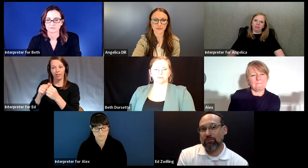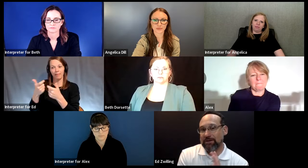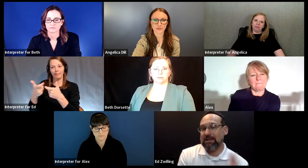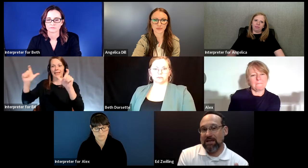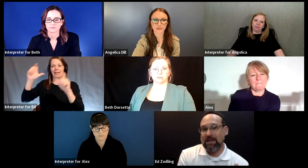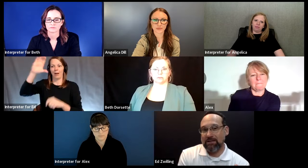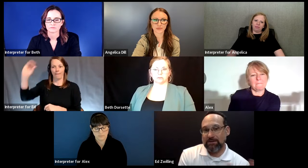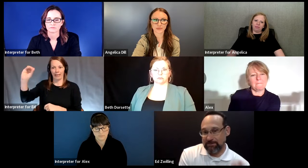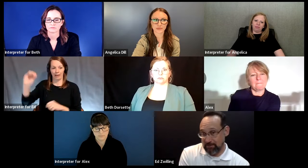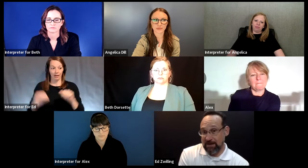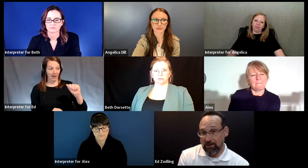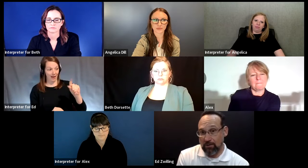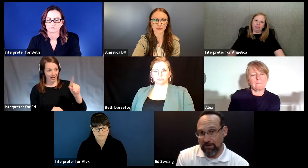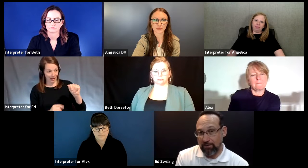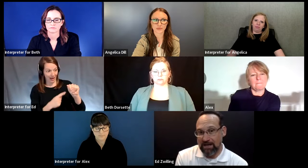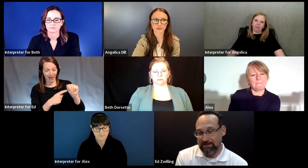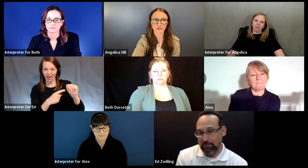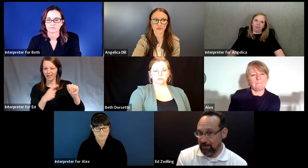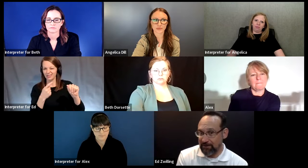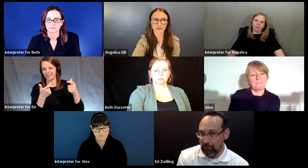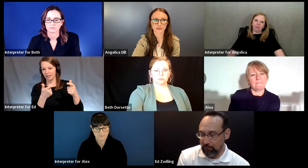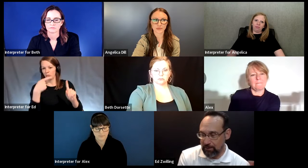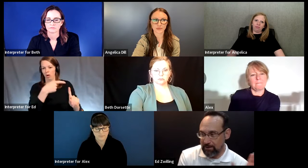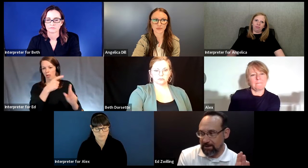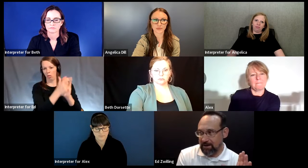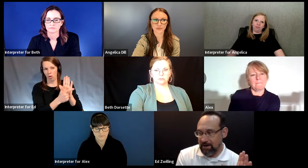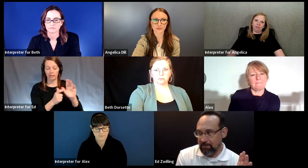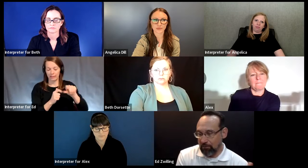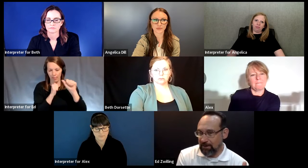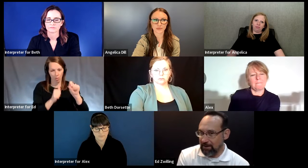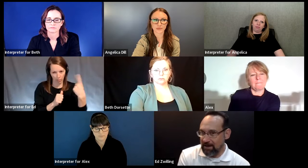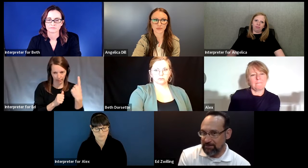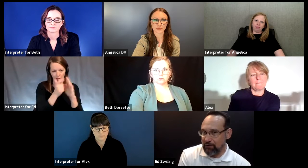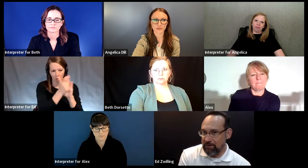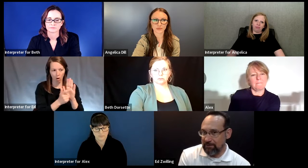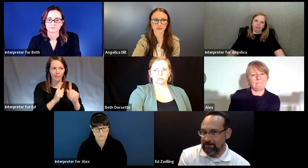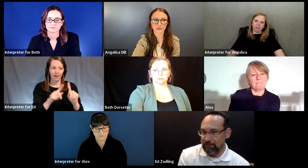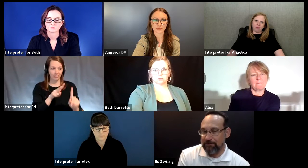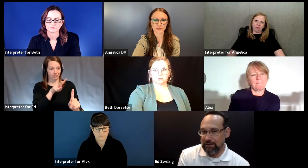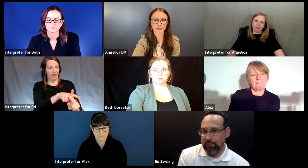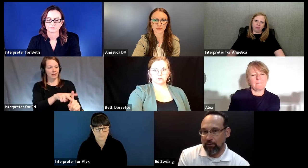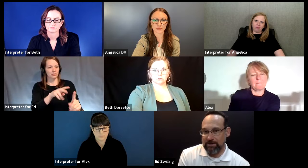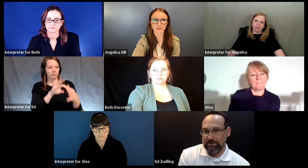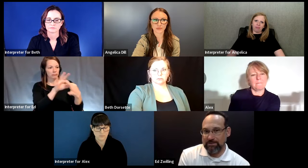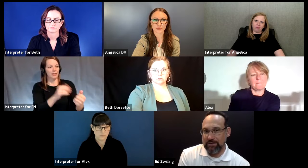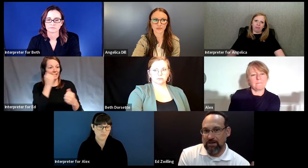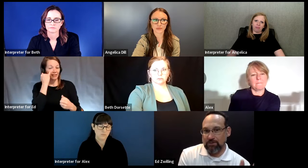So the ADA, that is the main law that applies here, but not the only one, only applies if you have at least 15 employees.